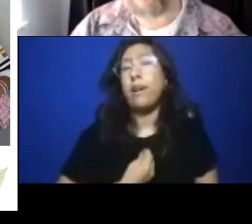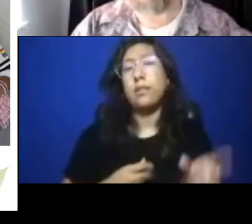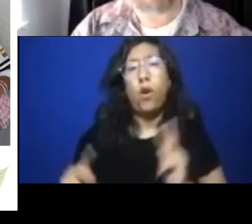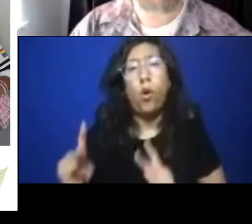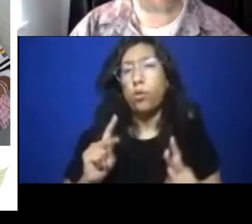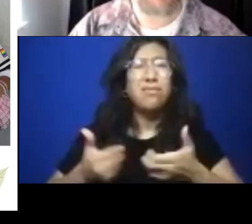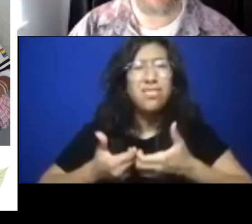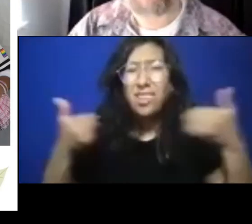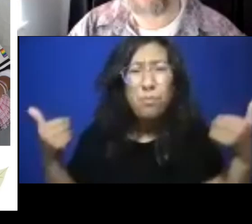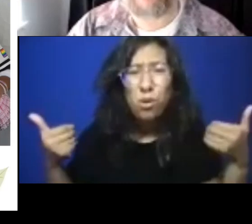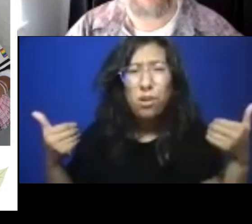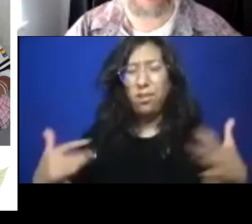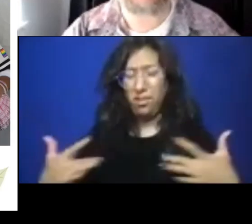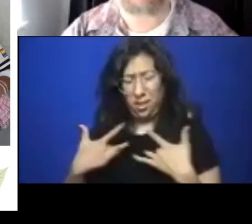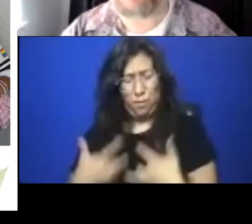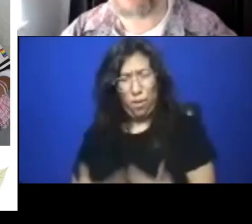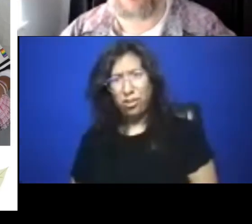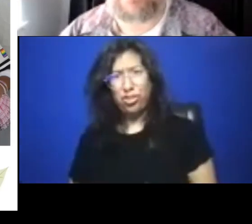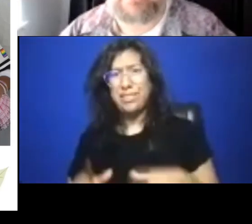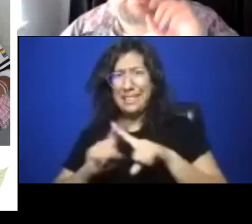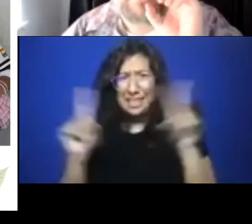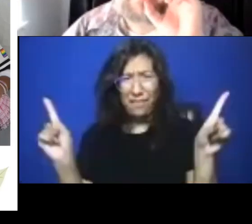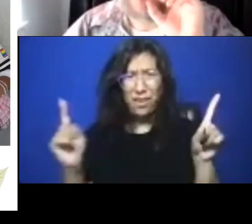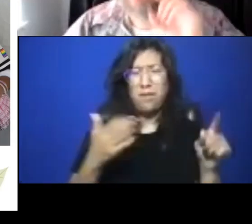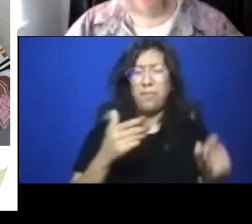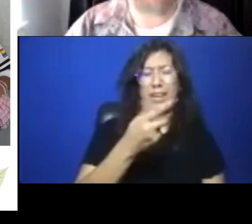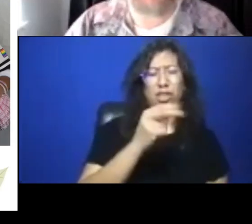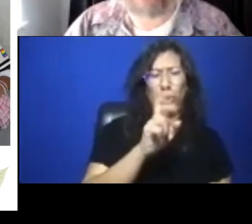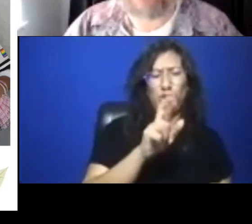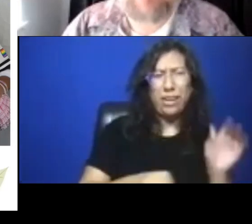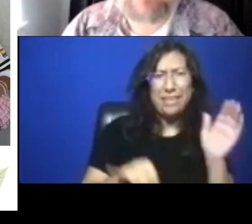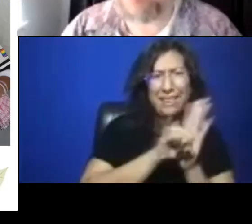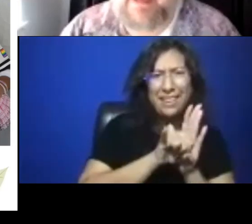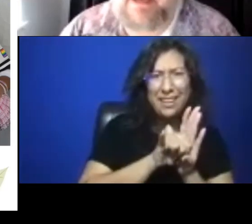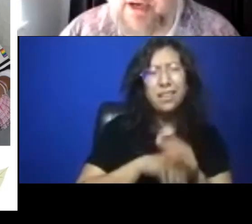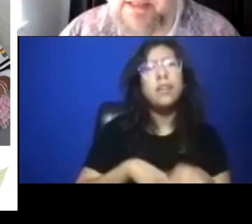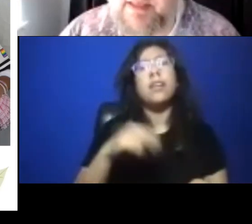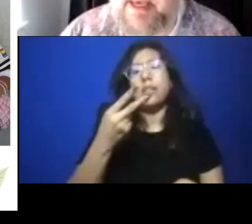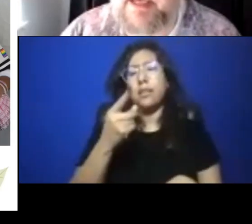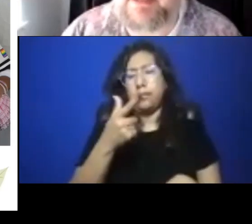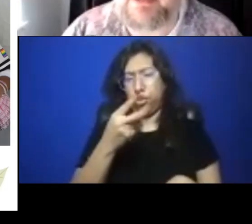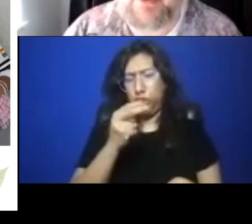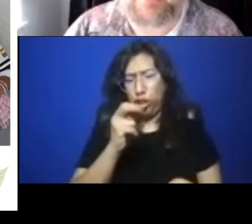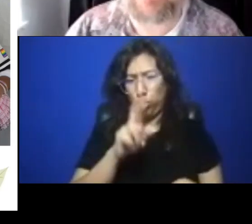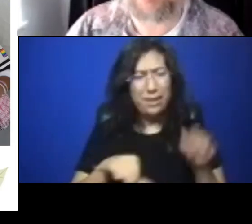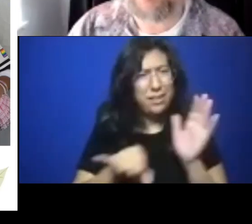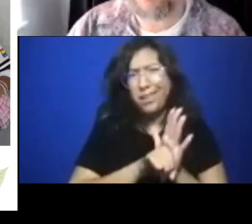like depression is totally different than somebody's gender identity. And their gender identity is not causing them any distress.